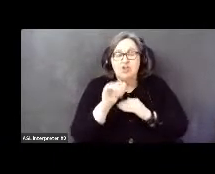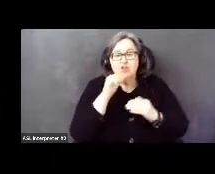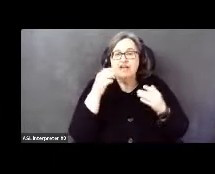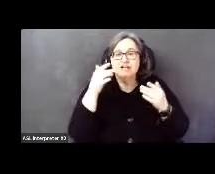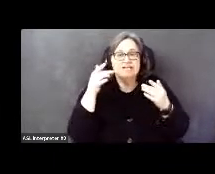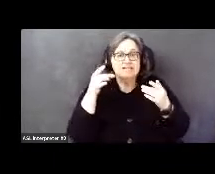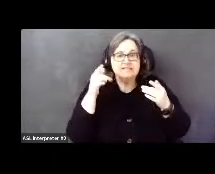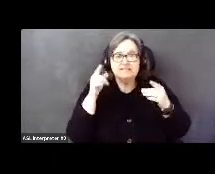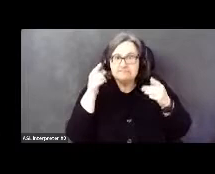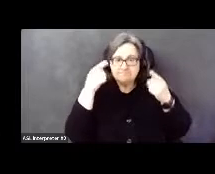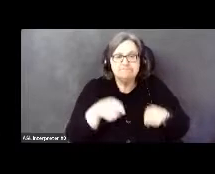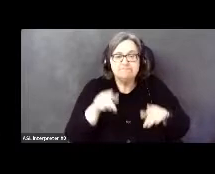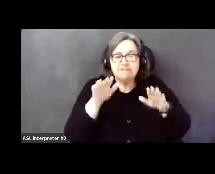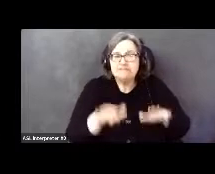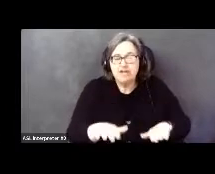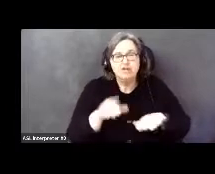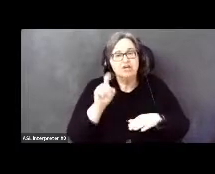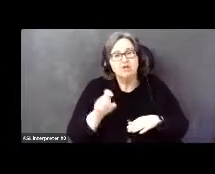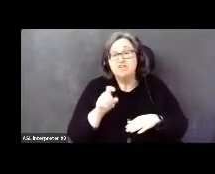have to plead guilty or this way. As